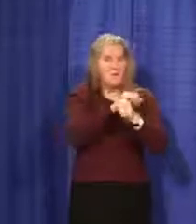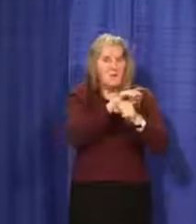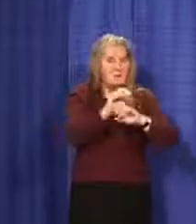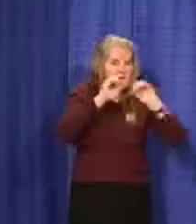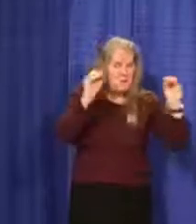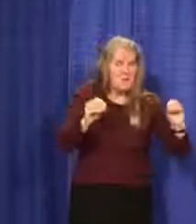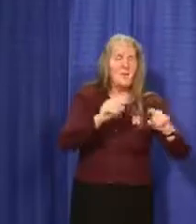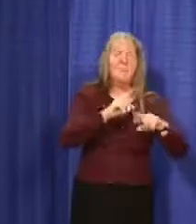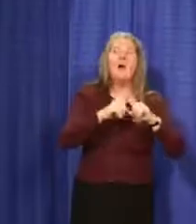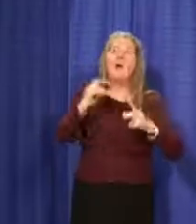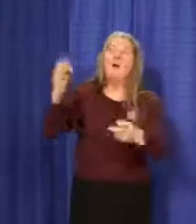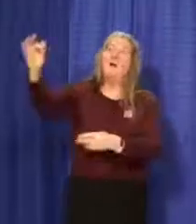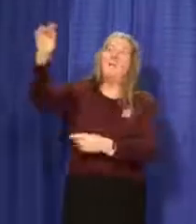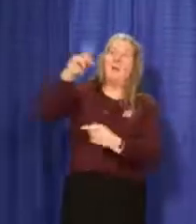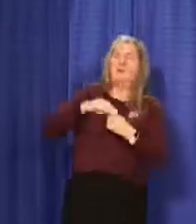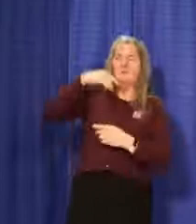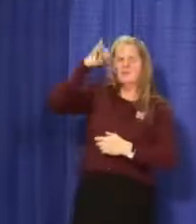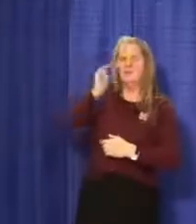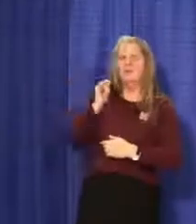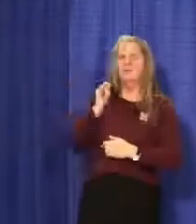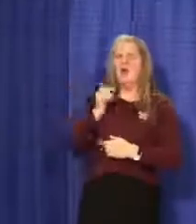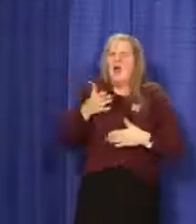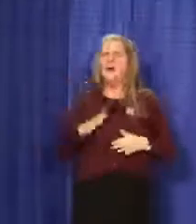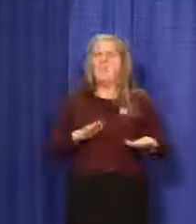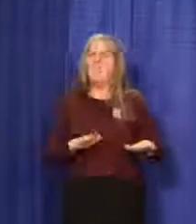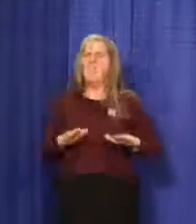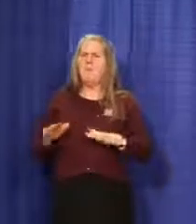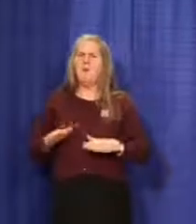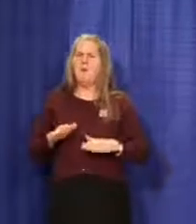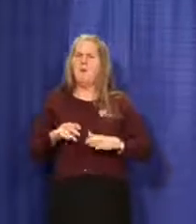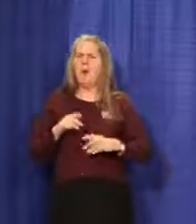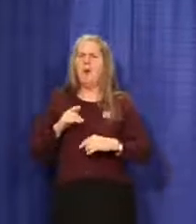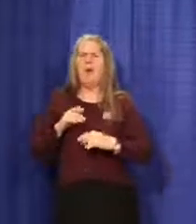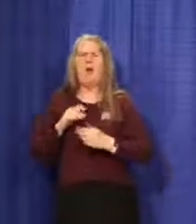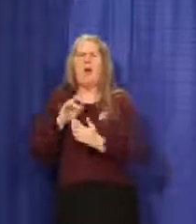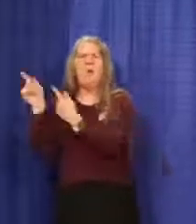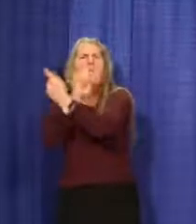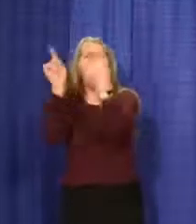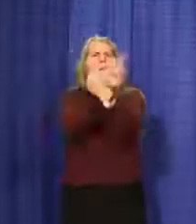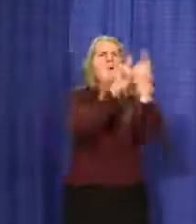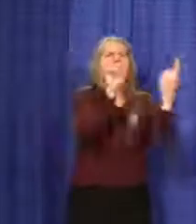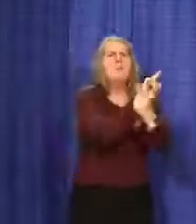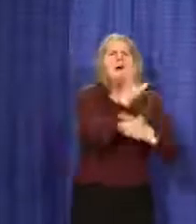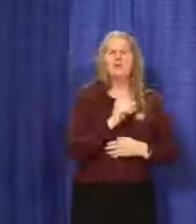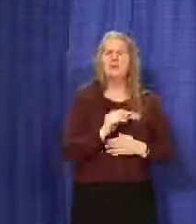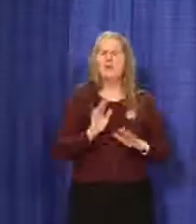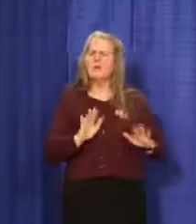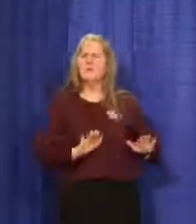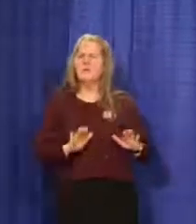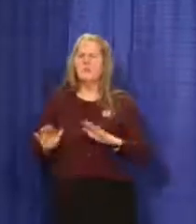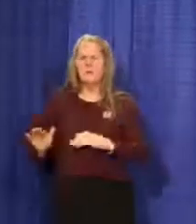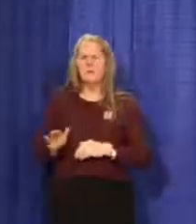Again, avoid any gatherings that are not within the rules. Ten people inside, 50 people